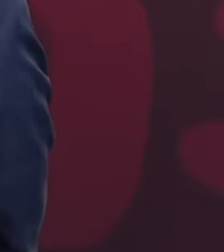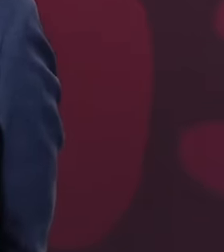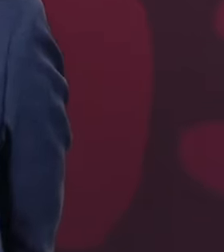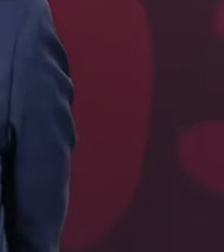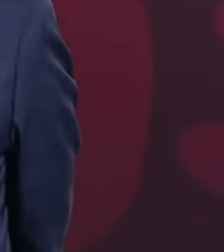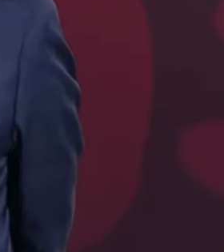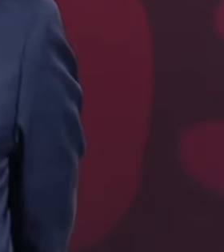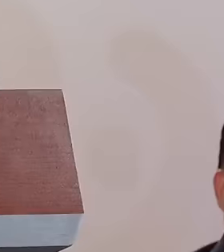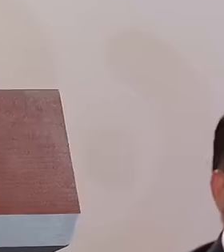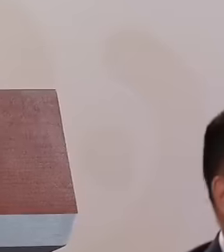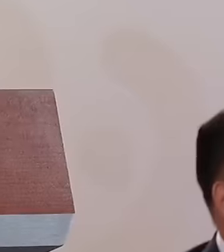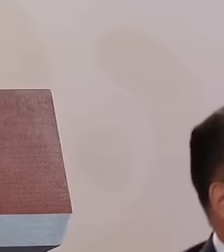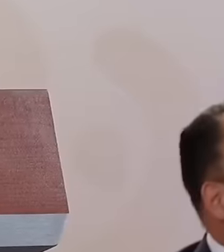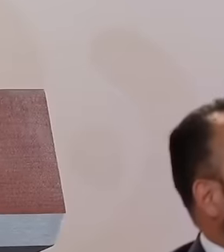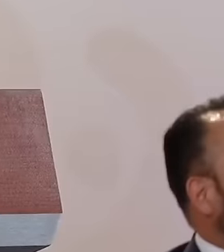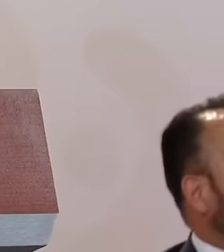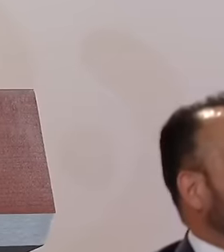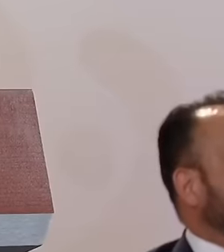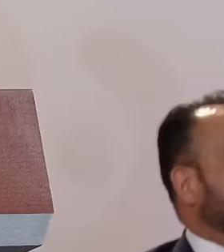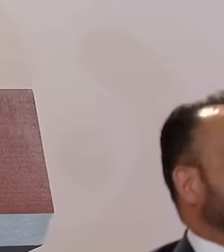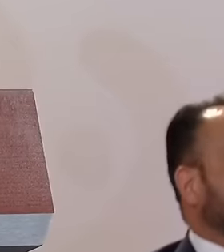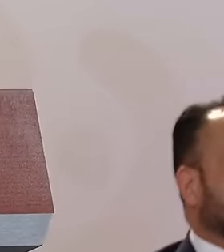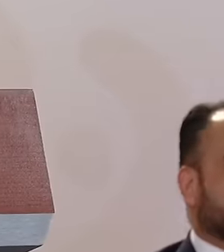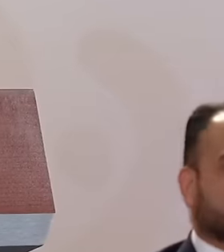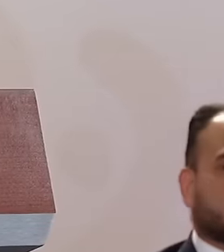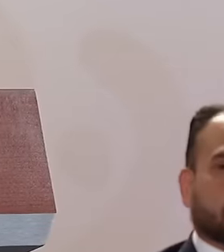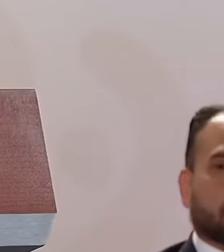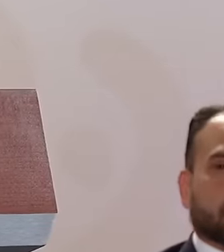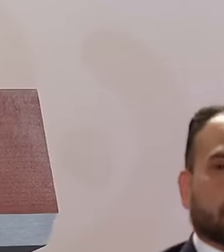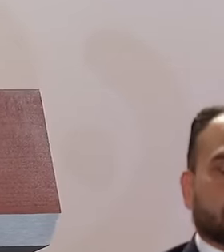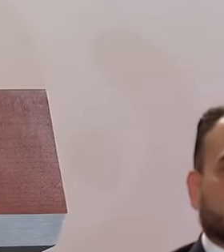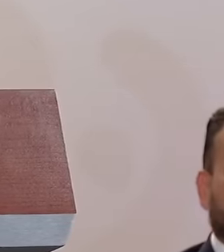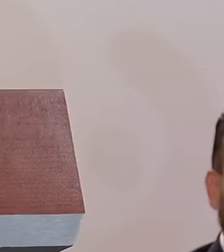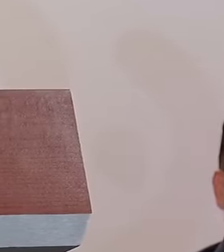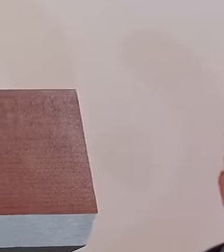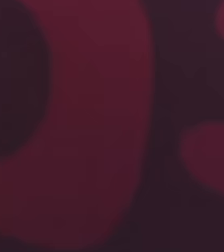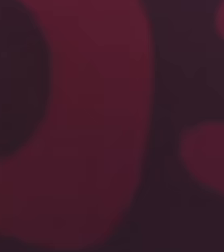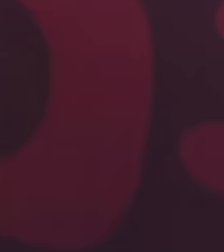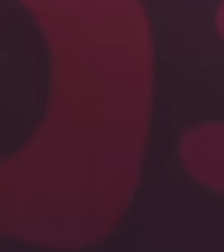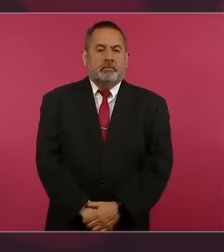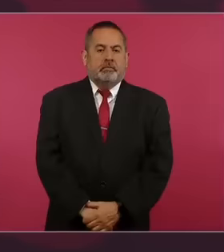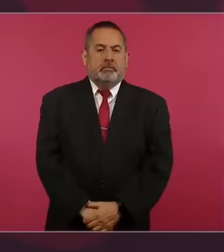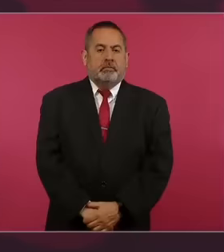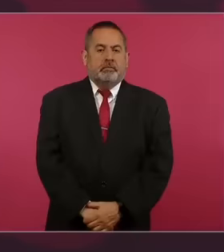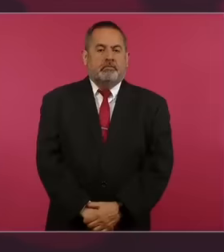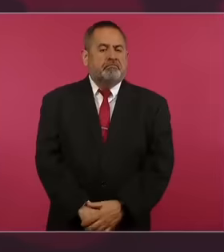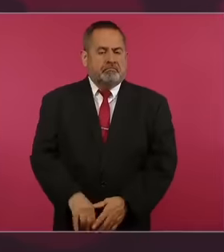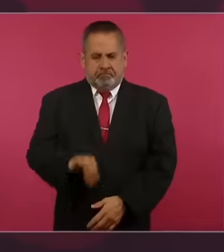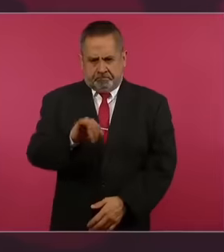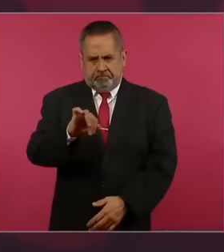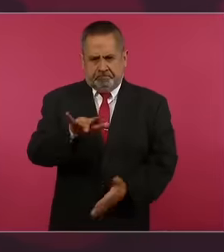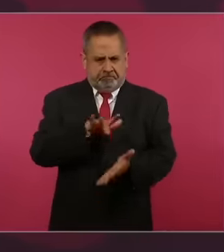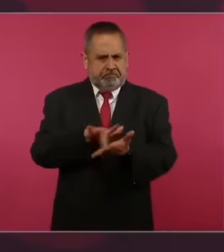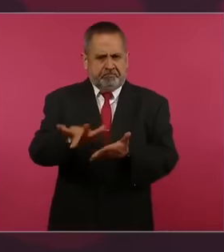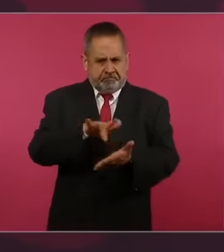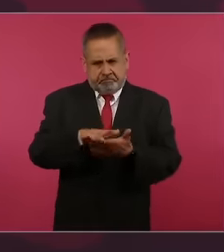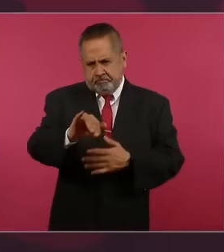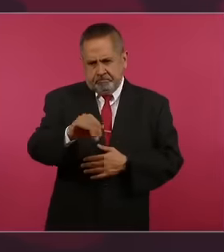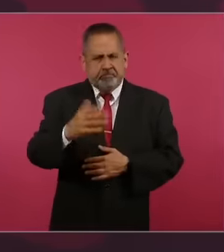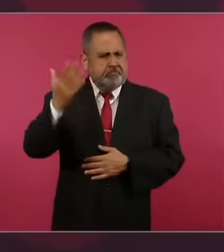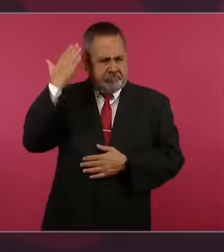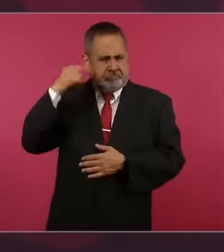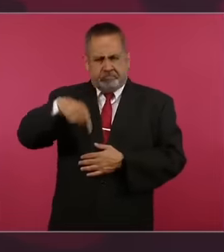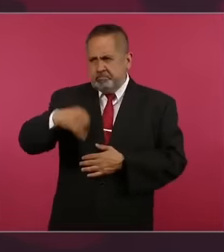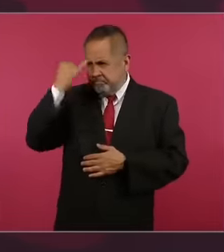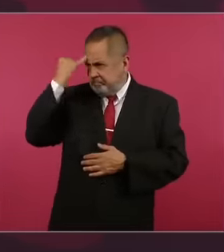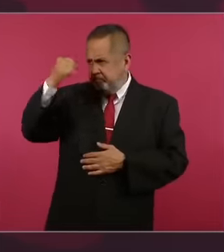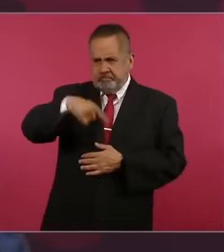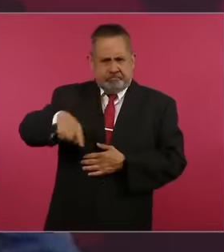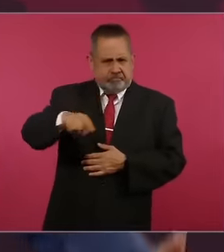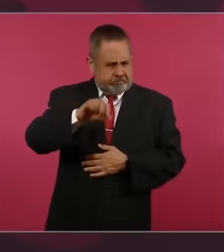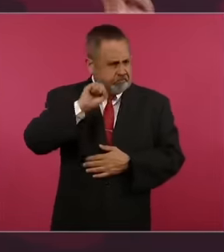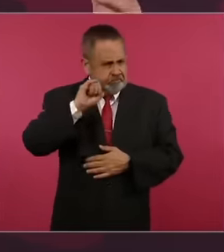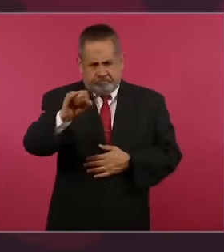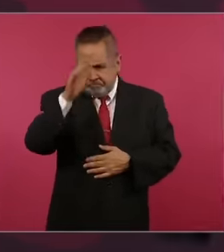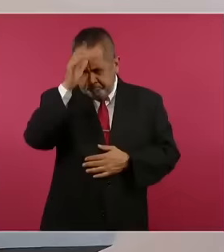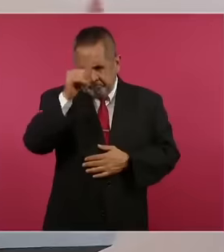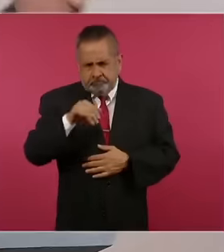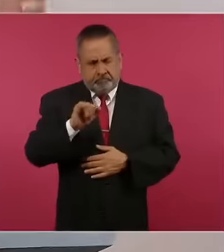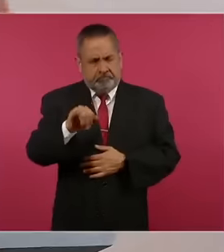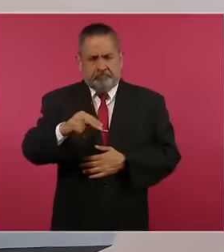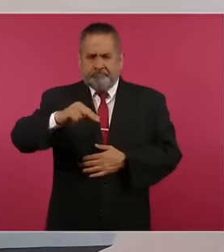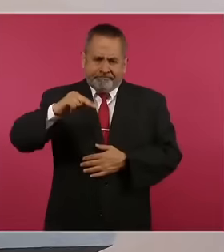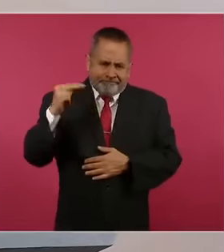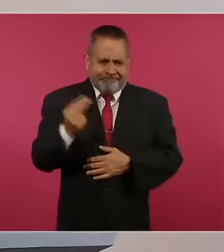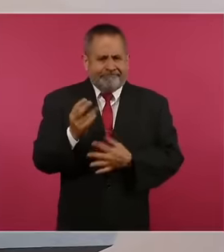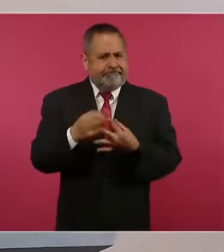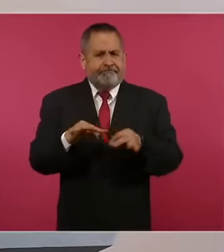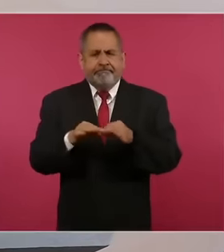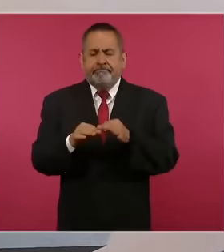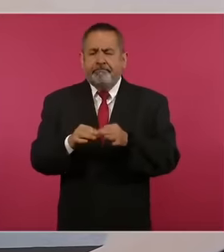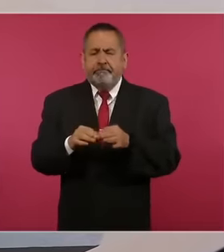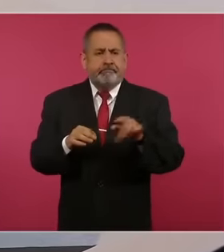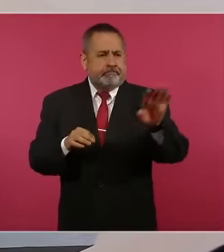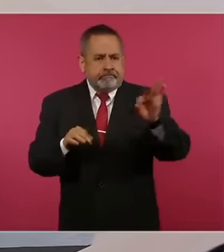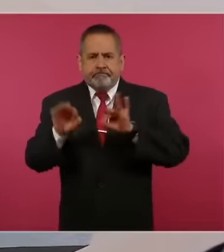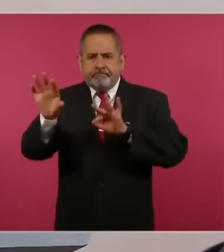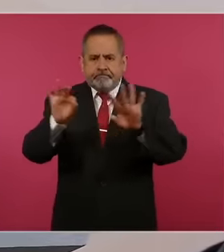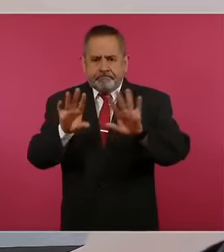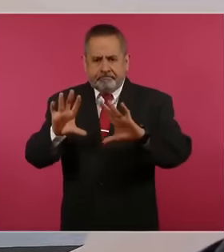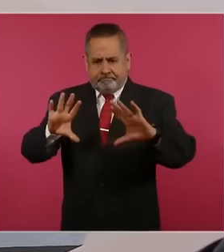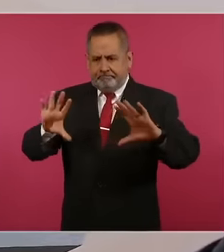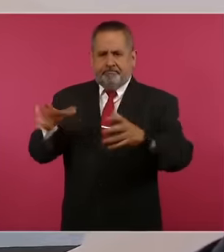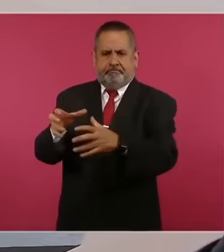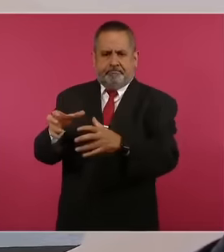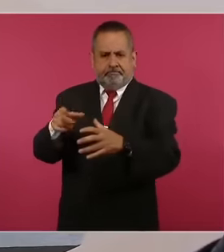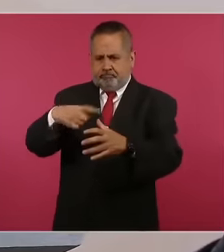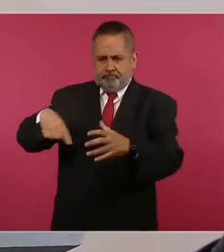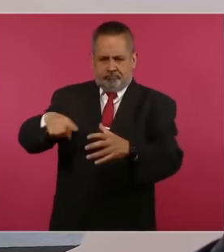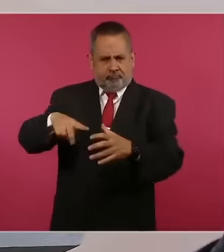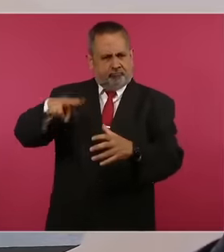and I totally agreed, it is necessary to group together the truly